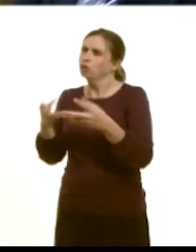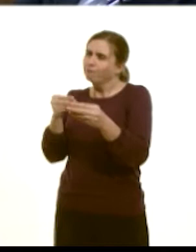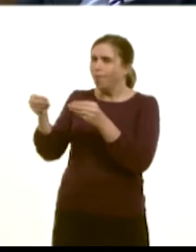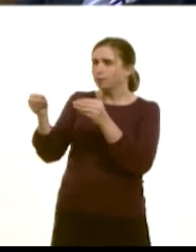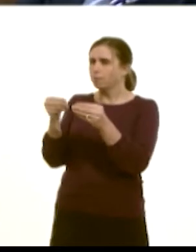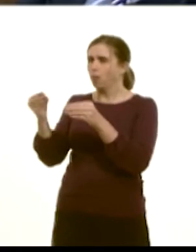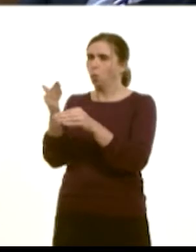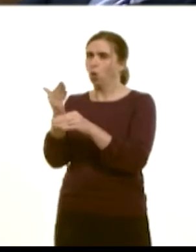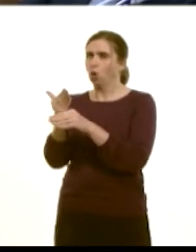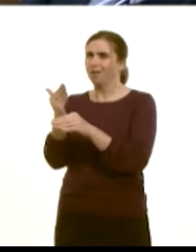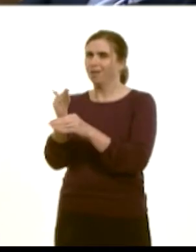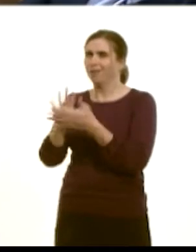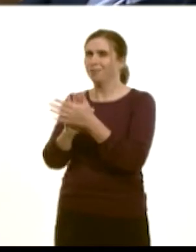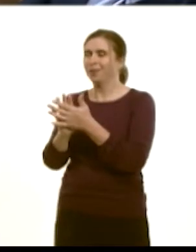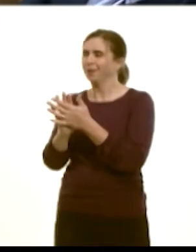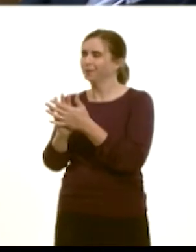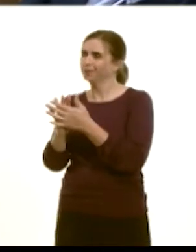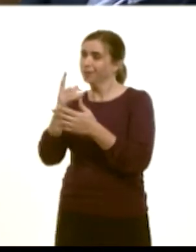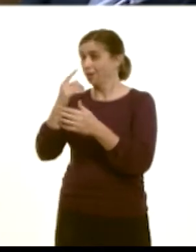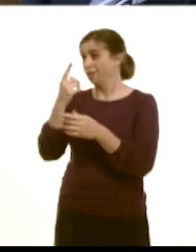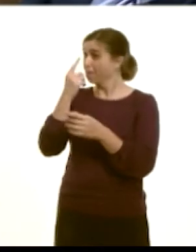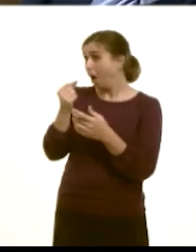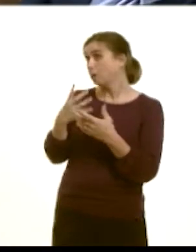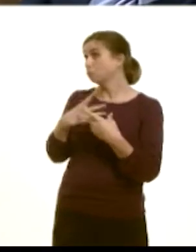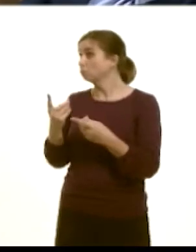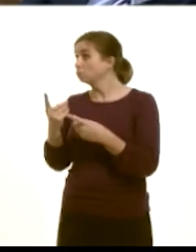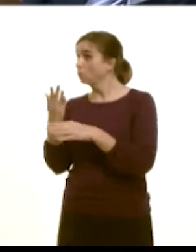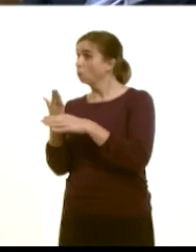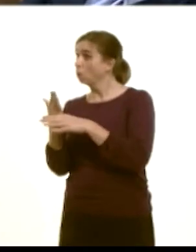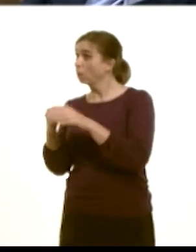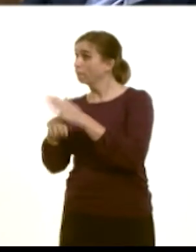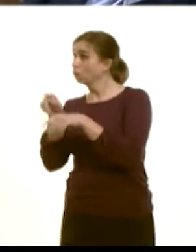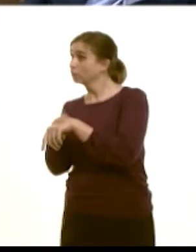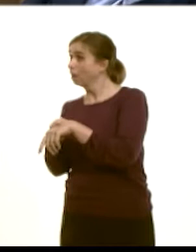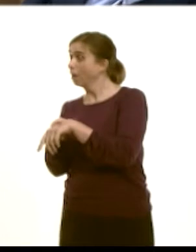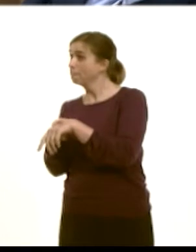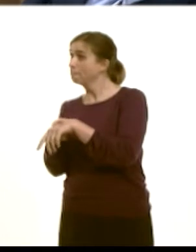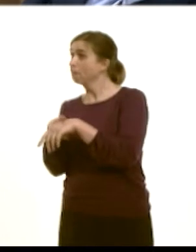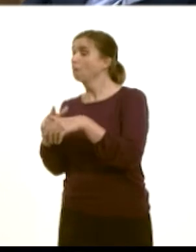enable people to work full time, where they want to and are able to do that, and then